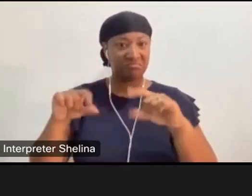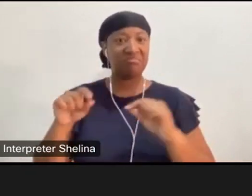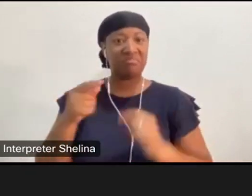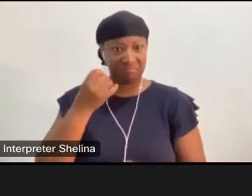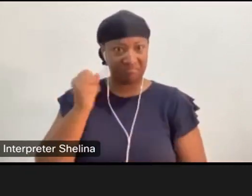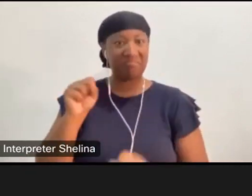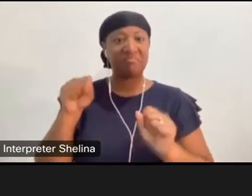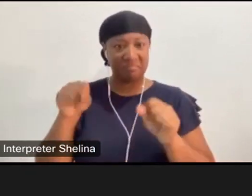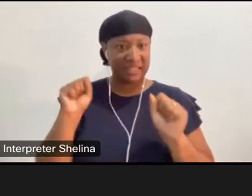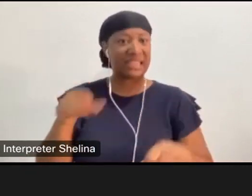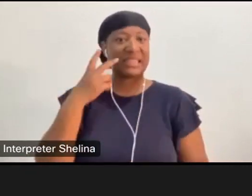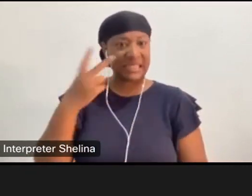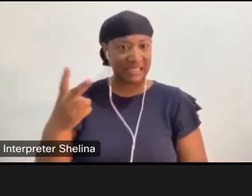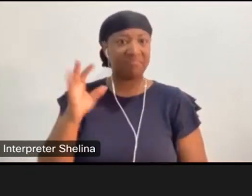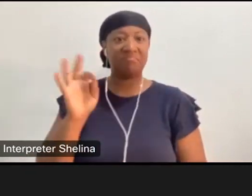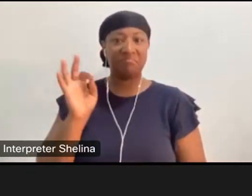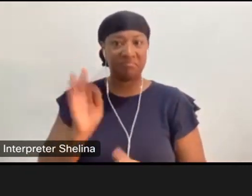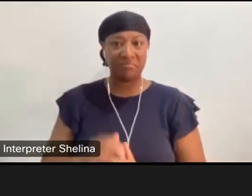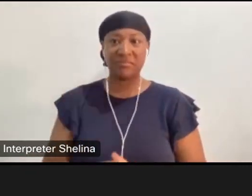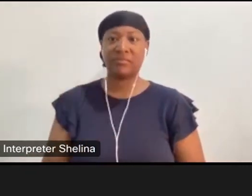Okay, great. And can we